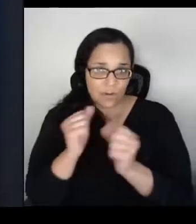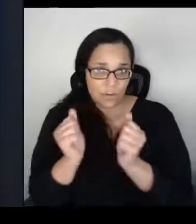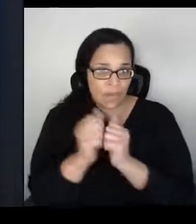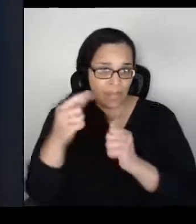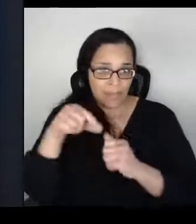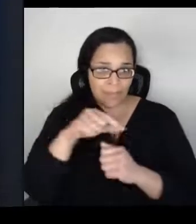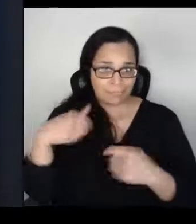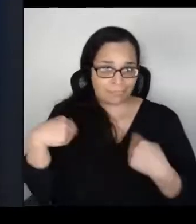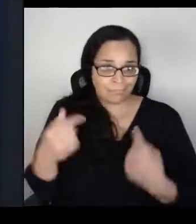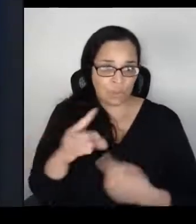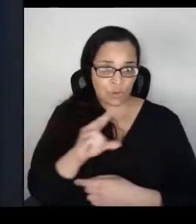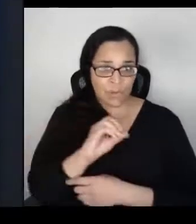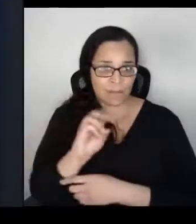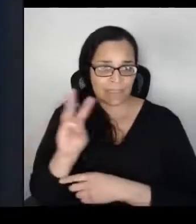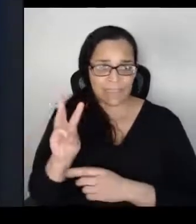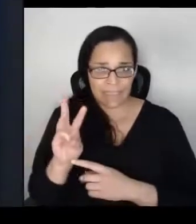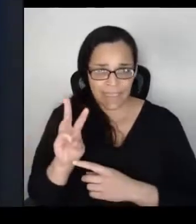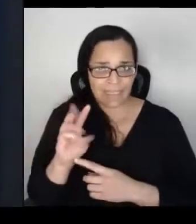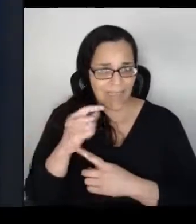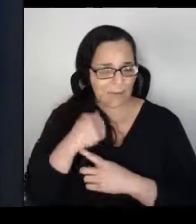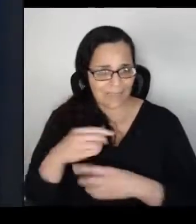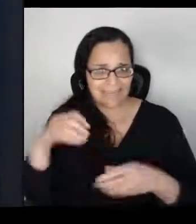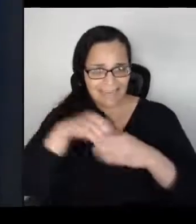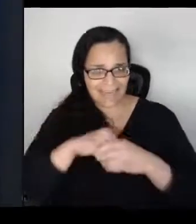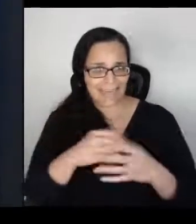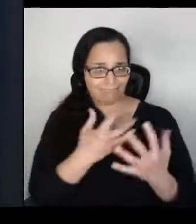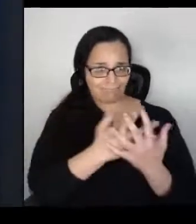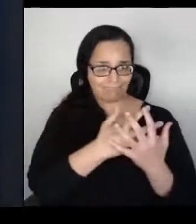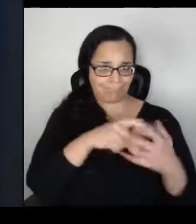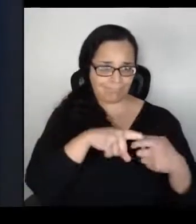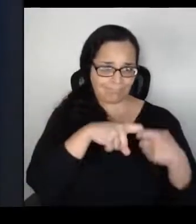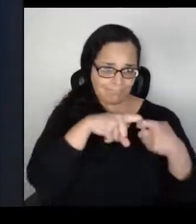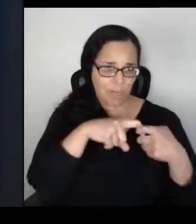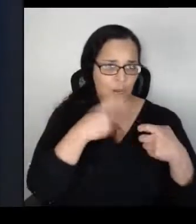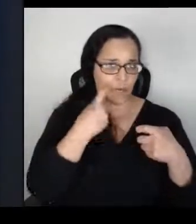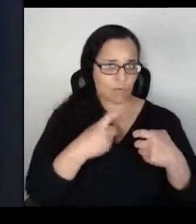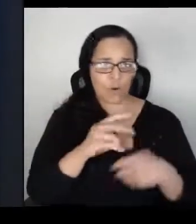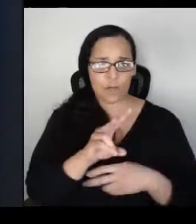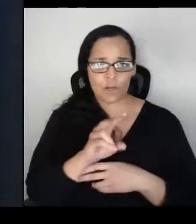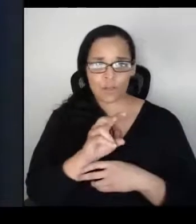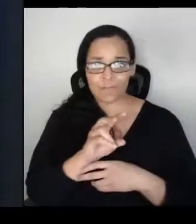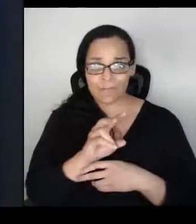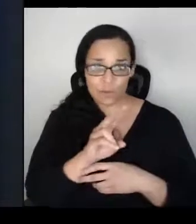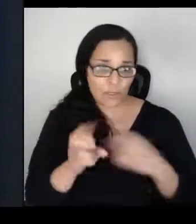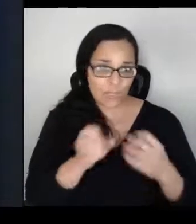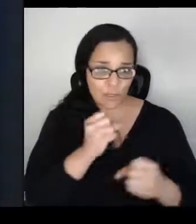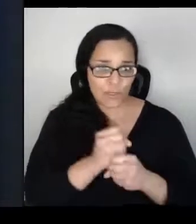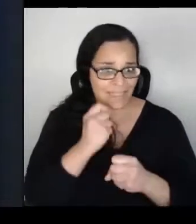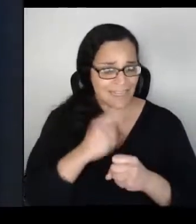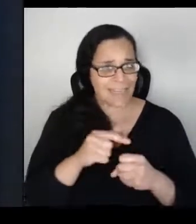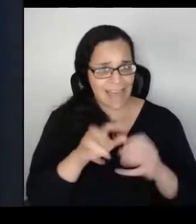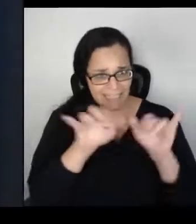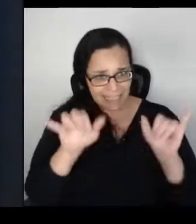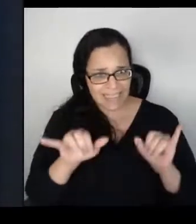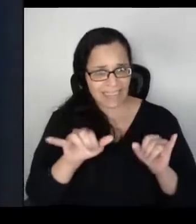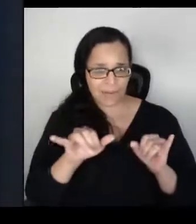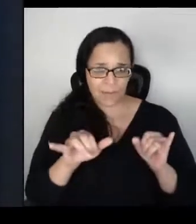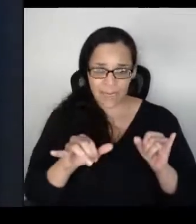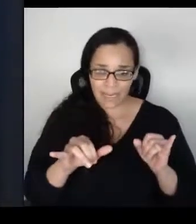I've been in detention for two years. The system is meant to break your spirit and can you think about that when you breaking